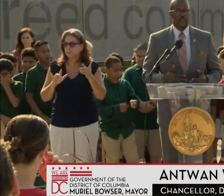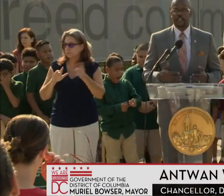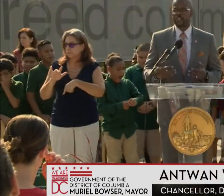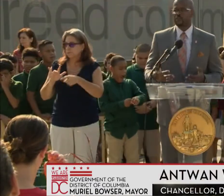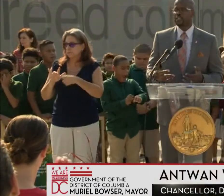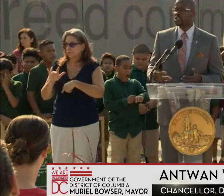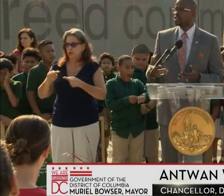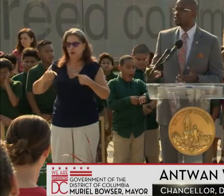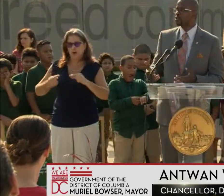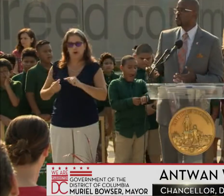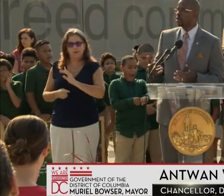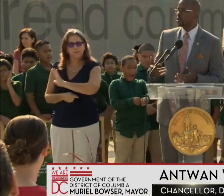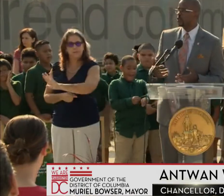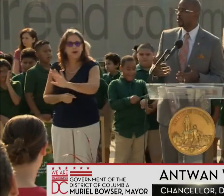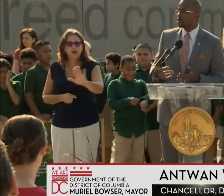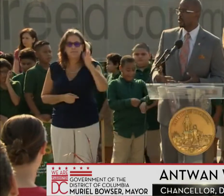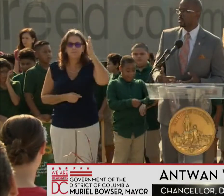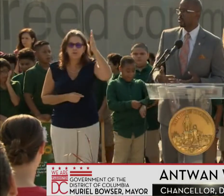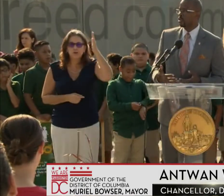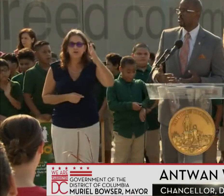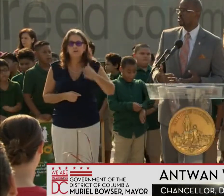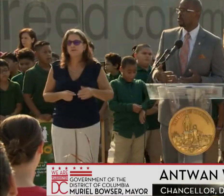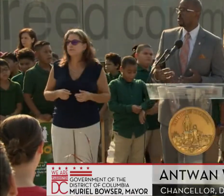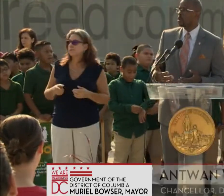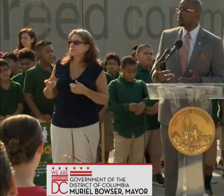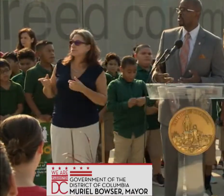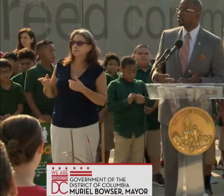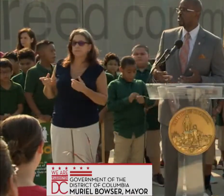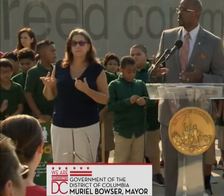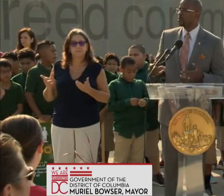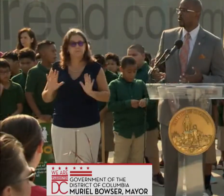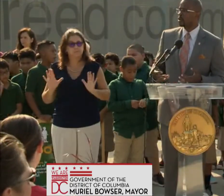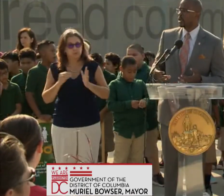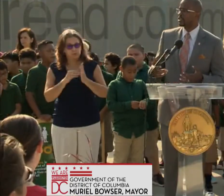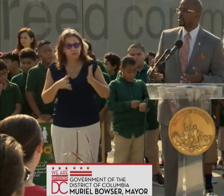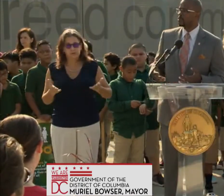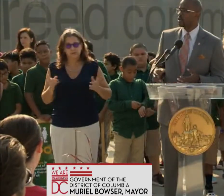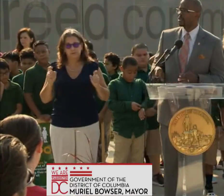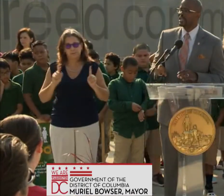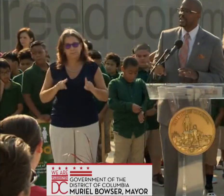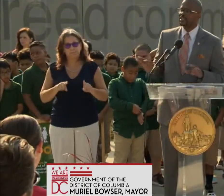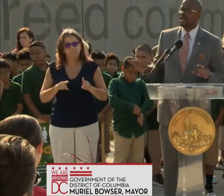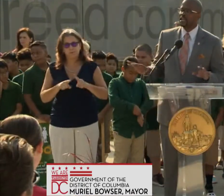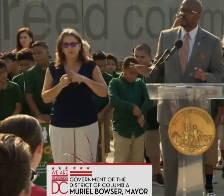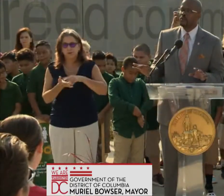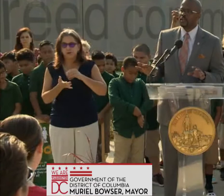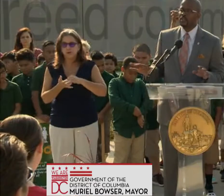just means that the students weren't here for learning so we want to make sure that we're prioritizing appointments outside of the regular